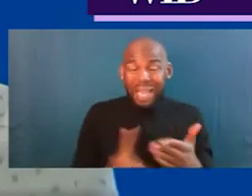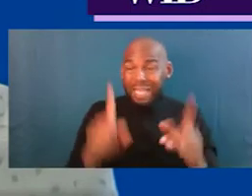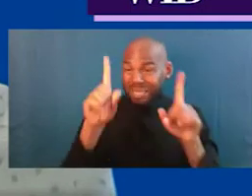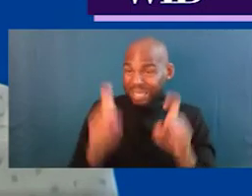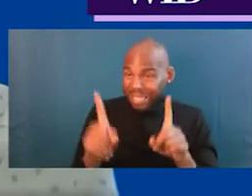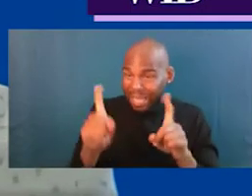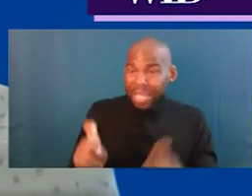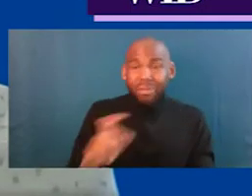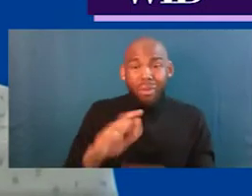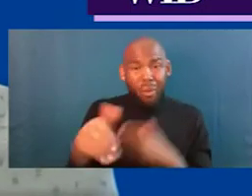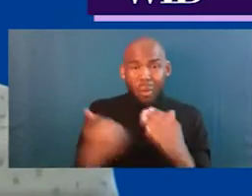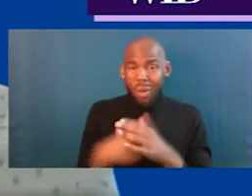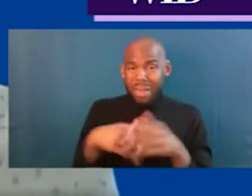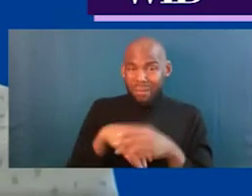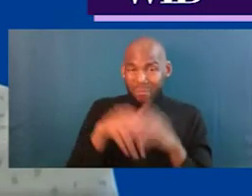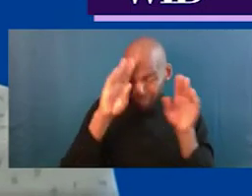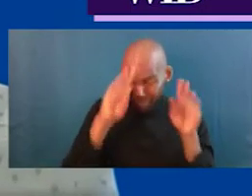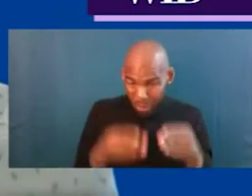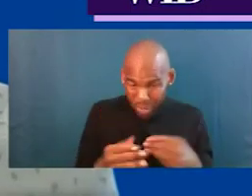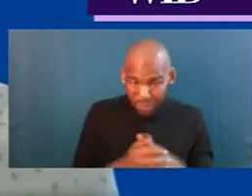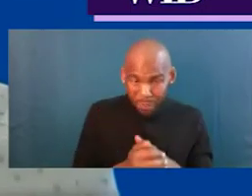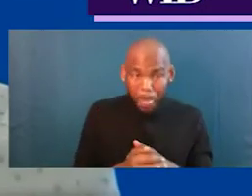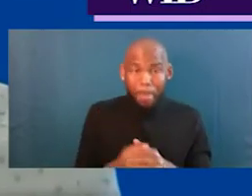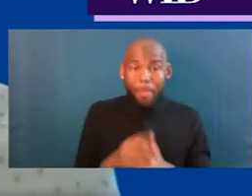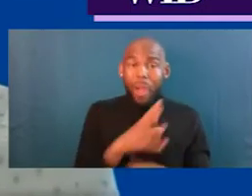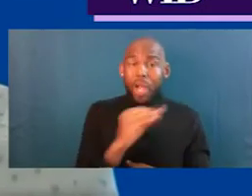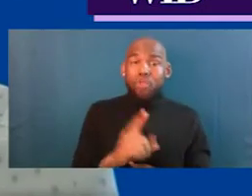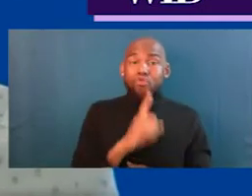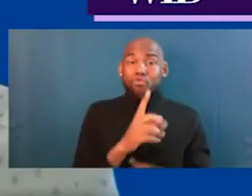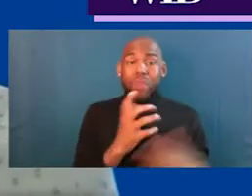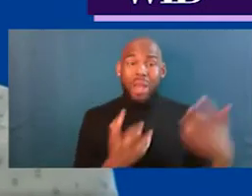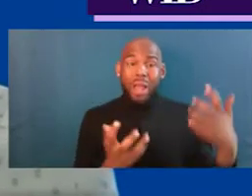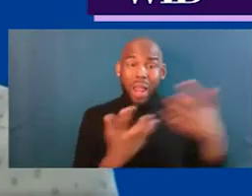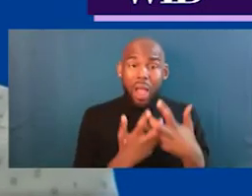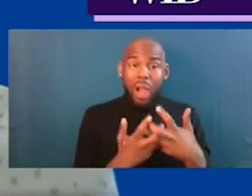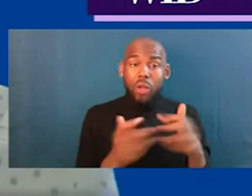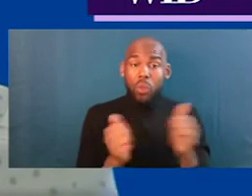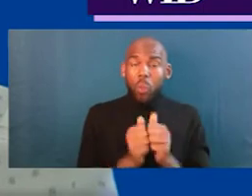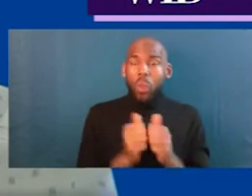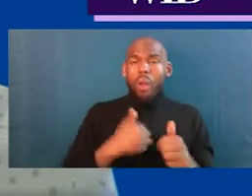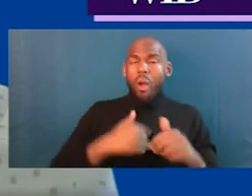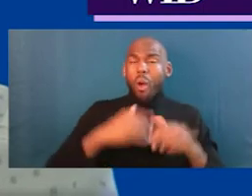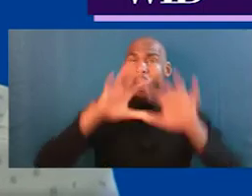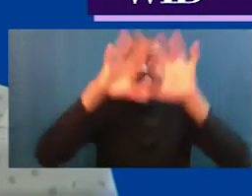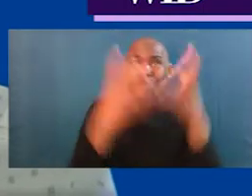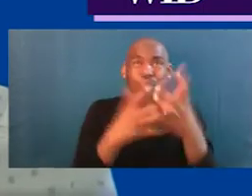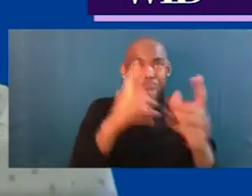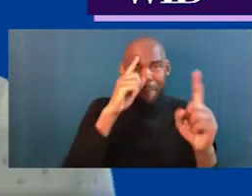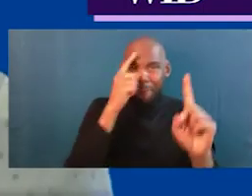design and testing all focused and it certainly aligns with our overall mission. So, we see